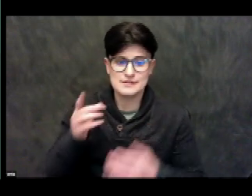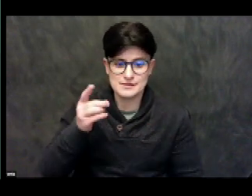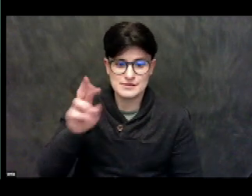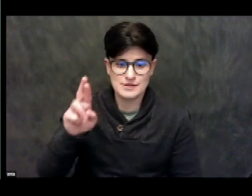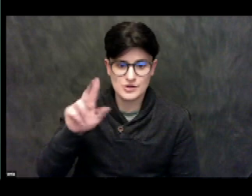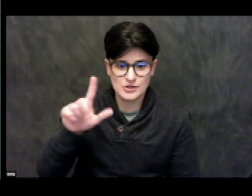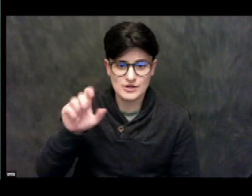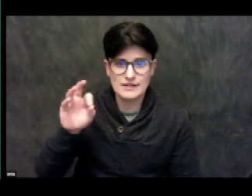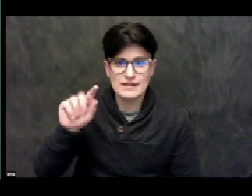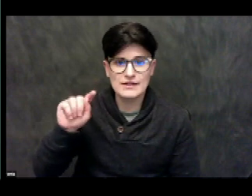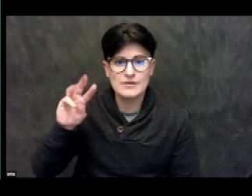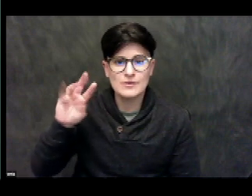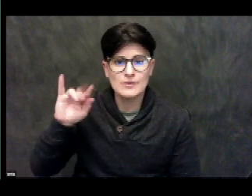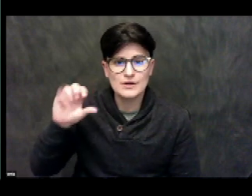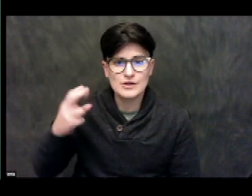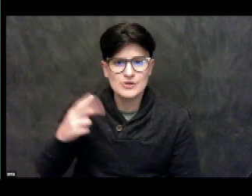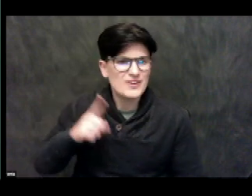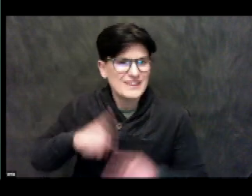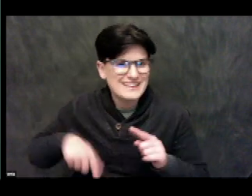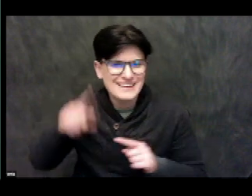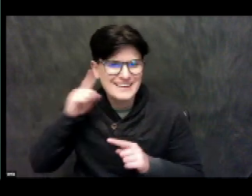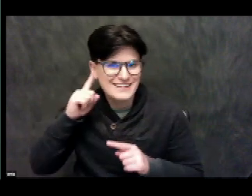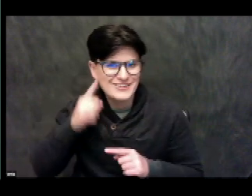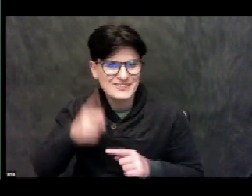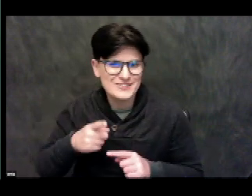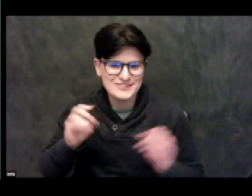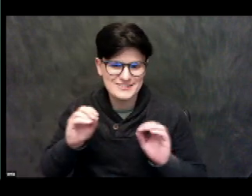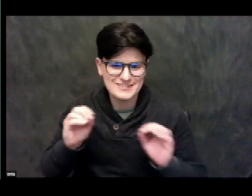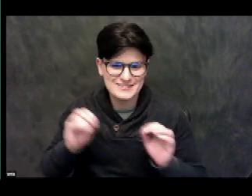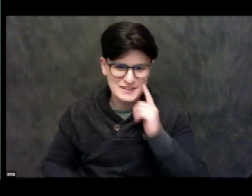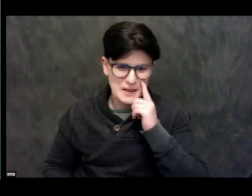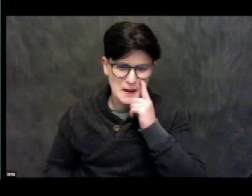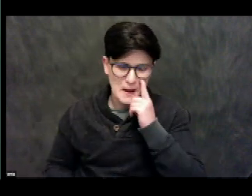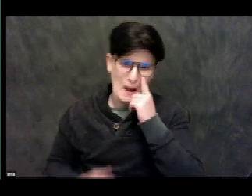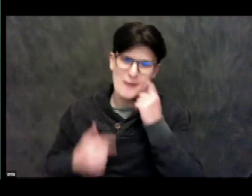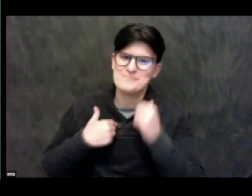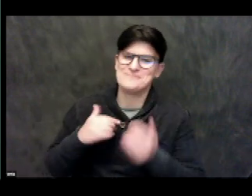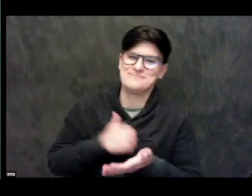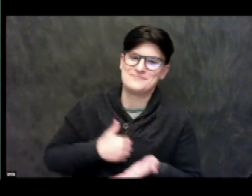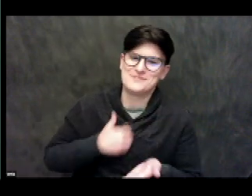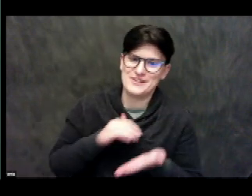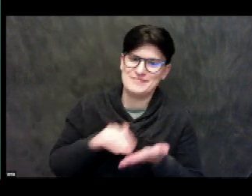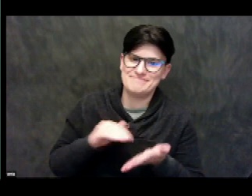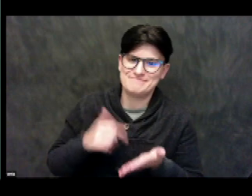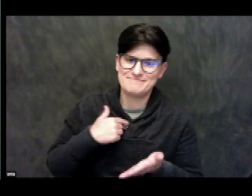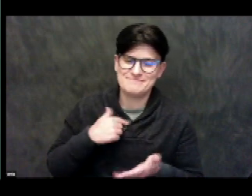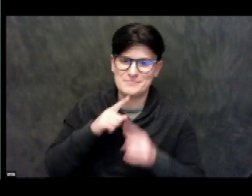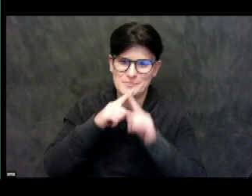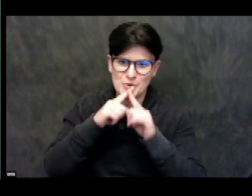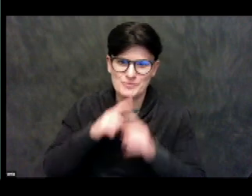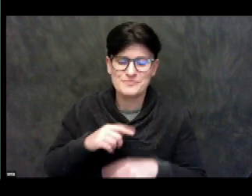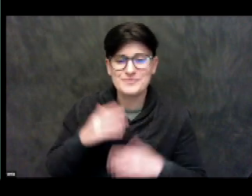We can't hear you. I'm sorry. I was thank you so much.